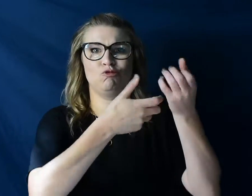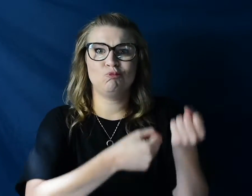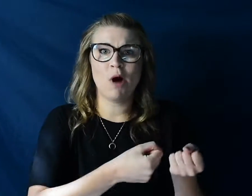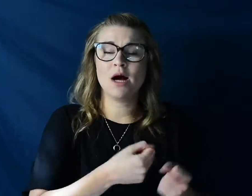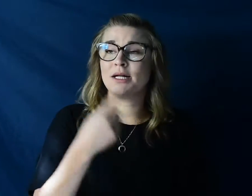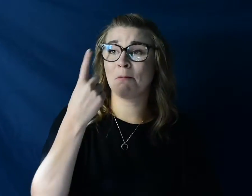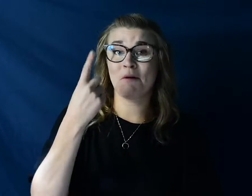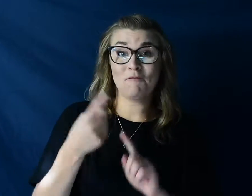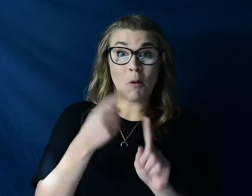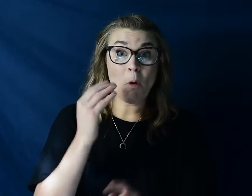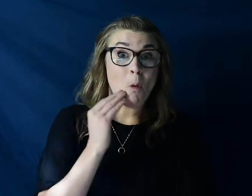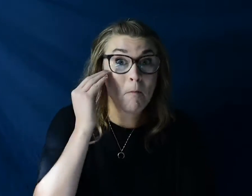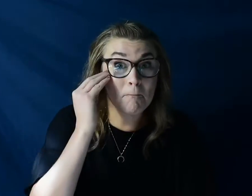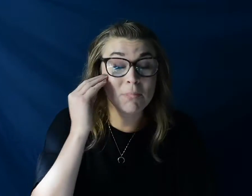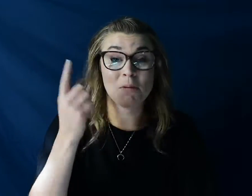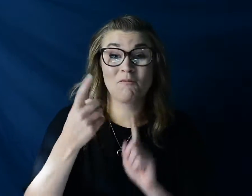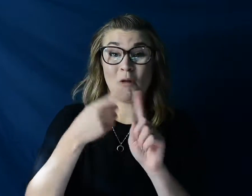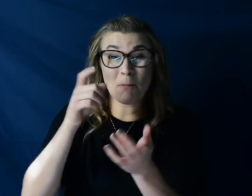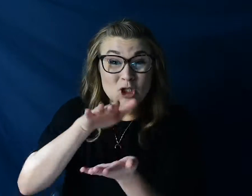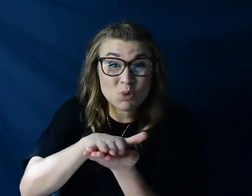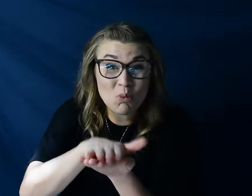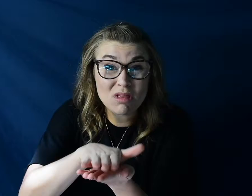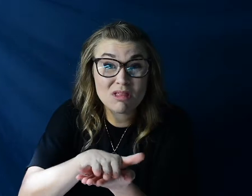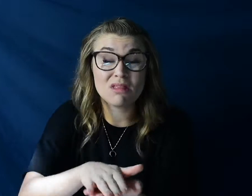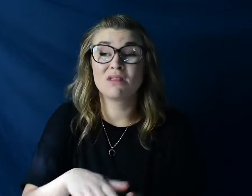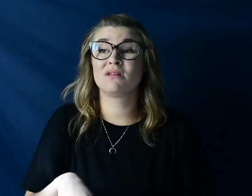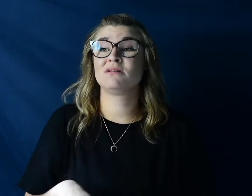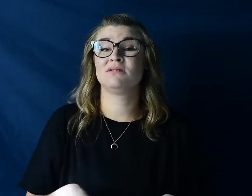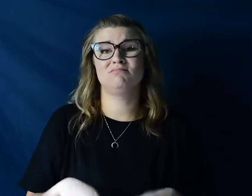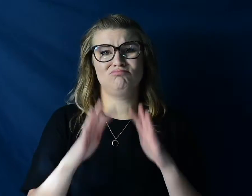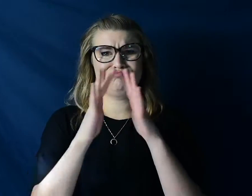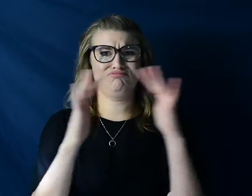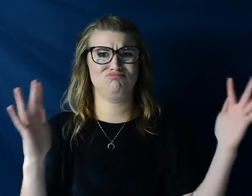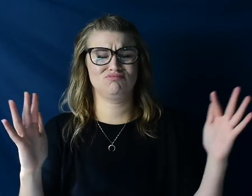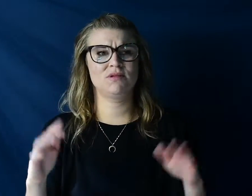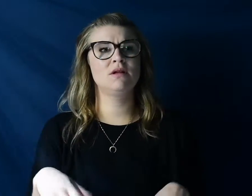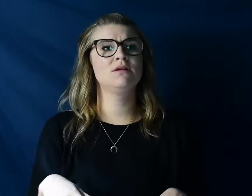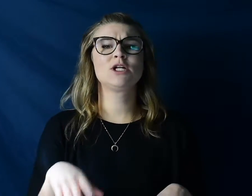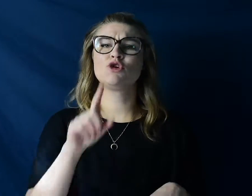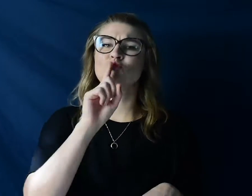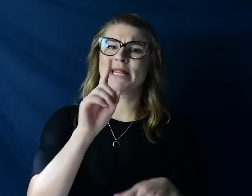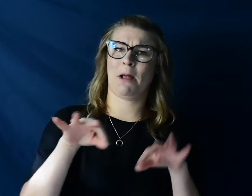maybe it is somebody they trust, some from home or from school. It really depends.